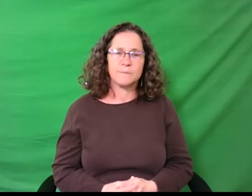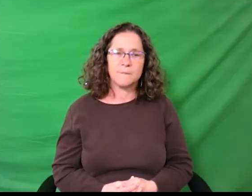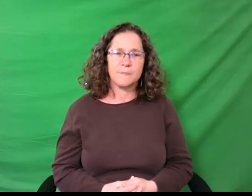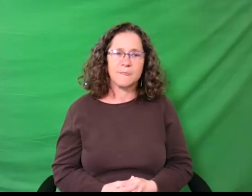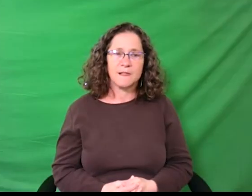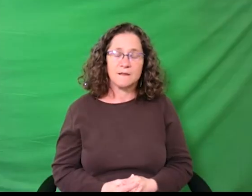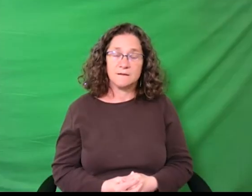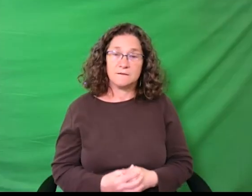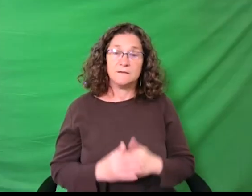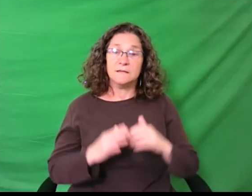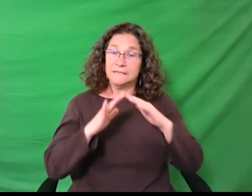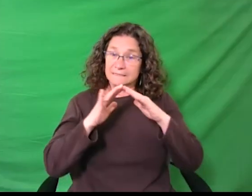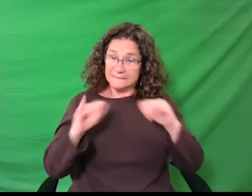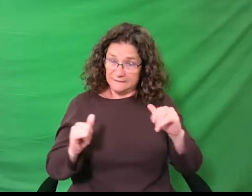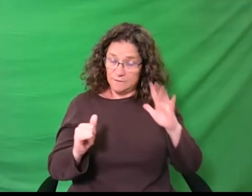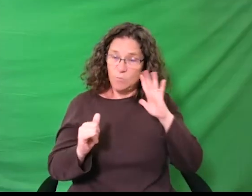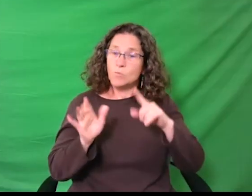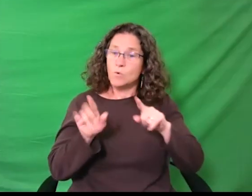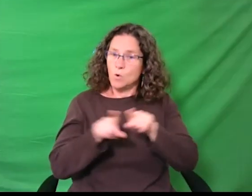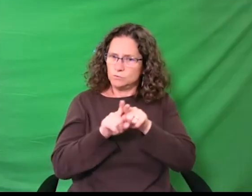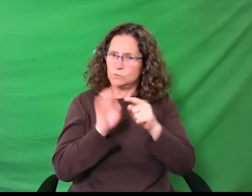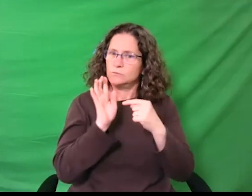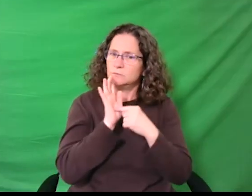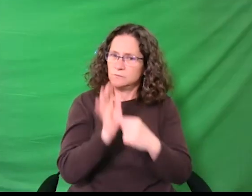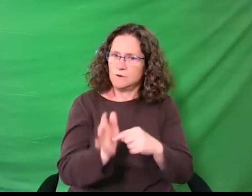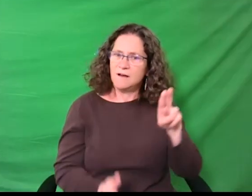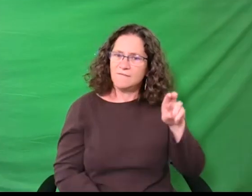The system also has four locations for the vowels,